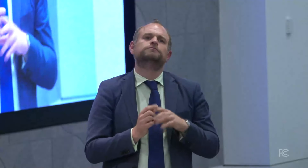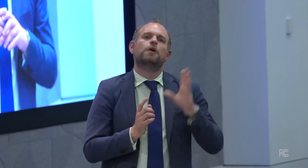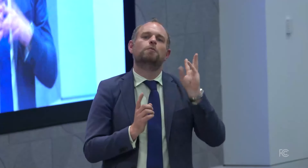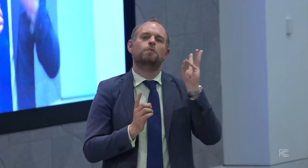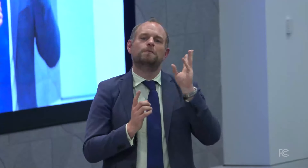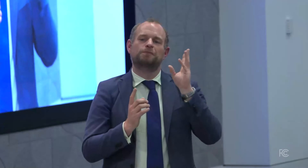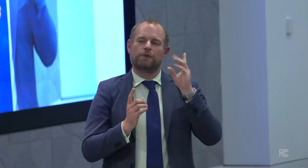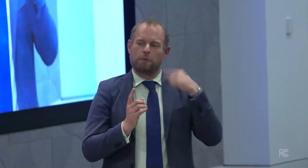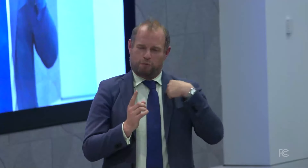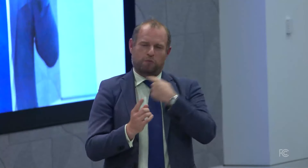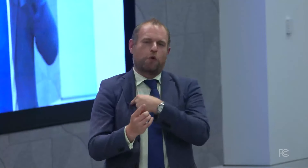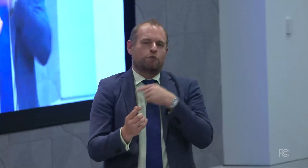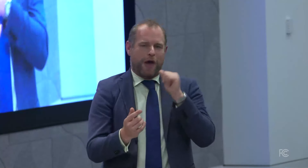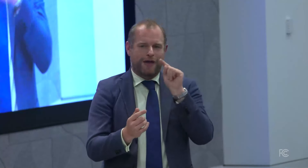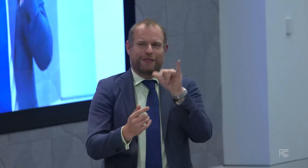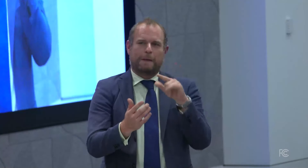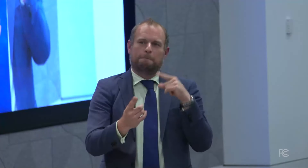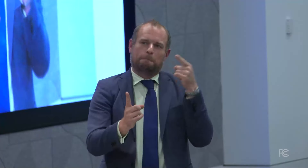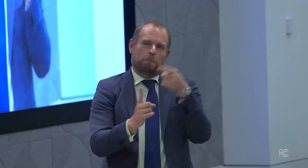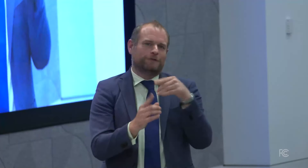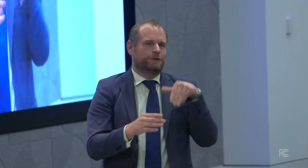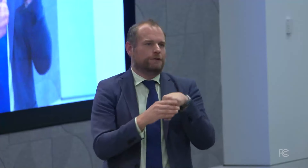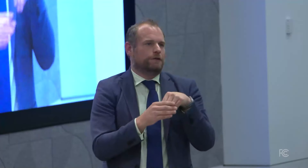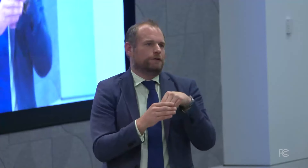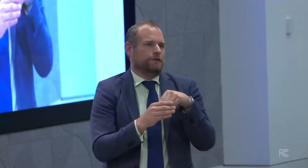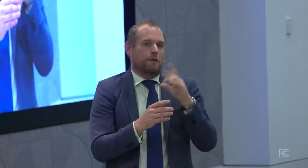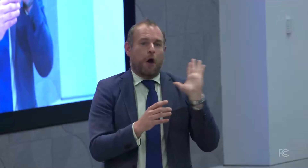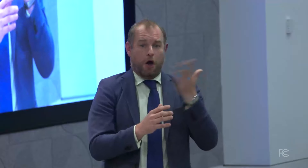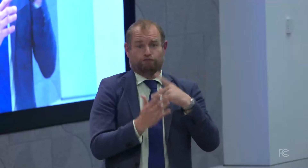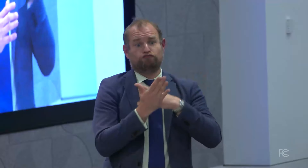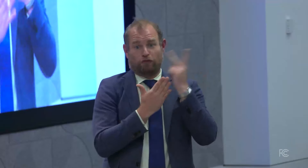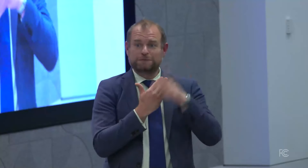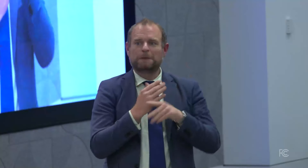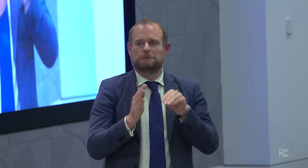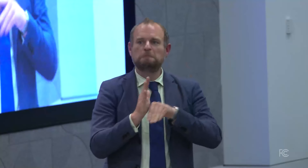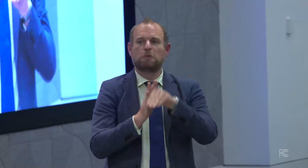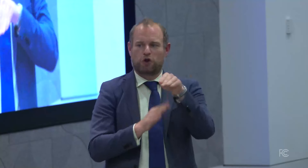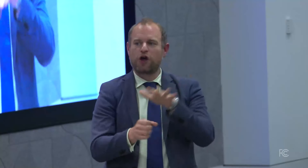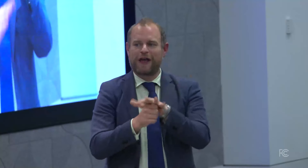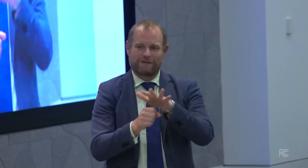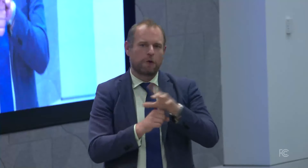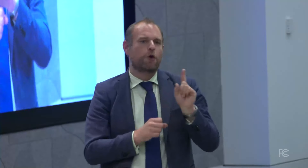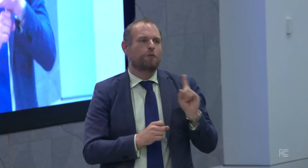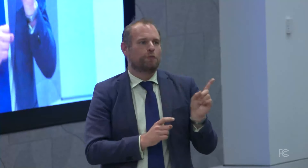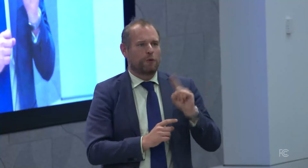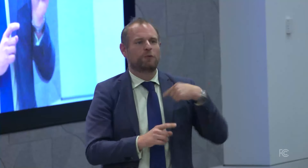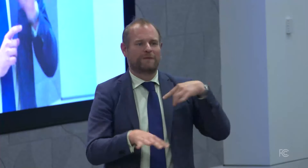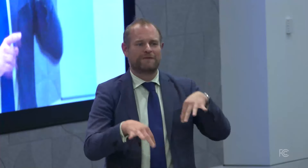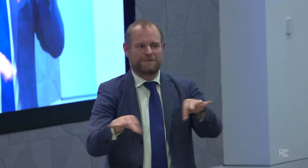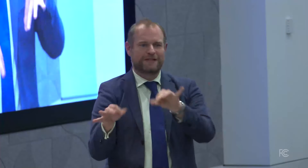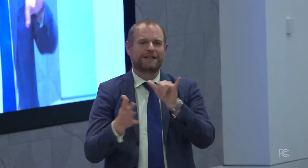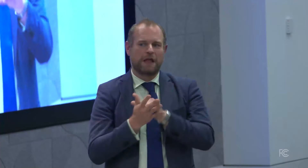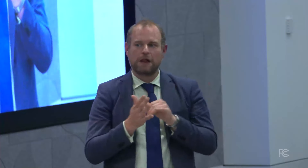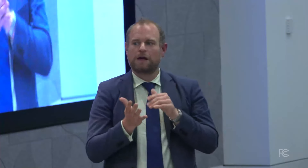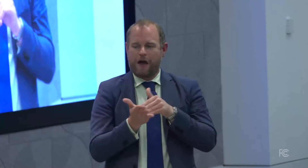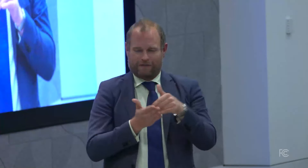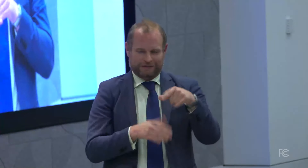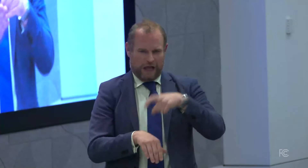PREFERENCES. AND I WOULD ALSO LIKE TO ADD